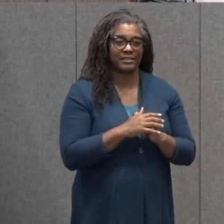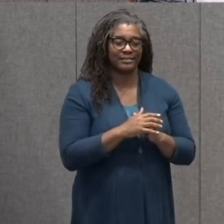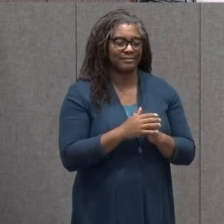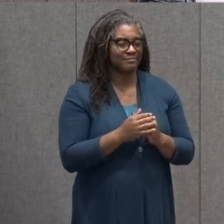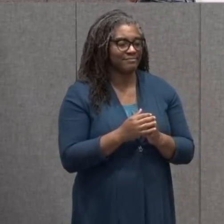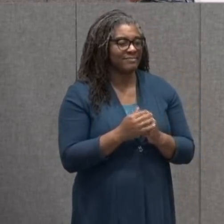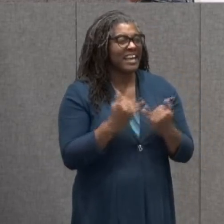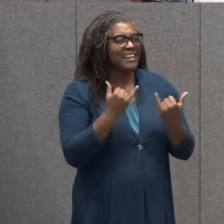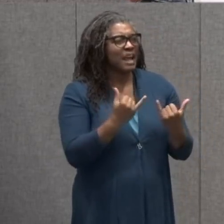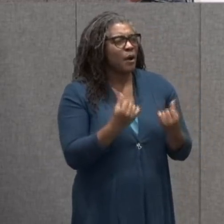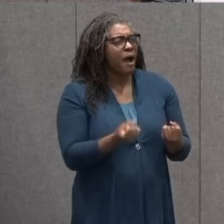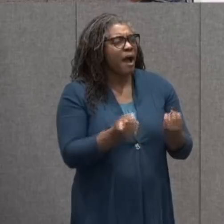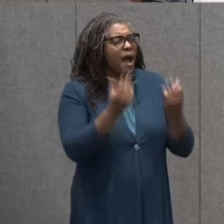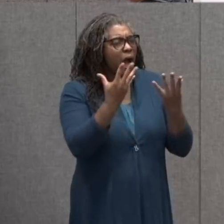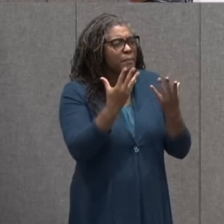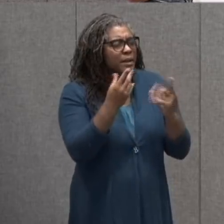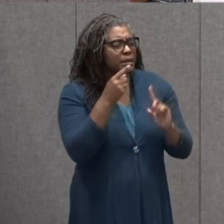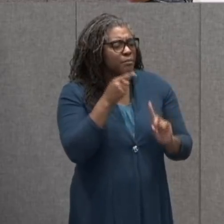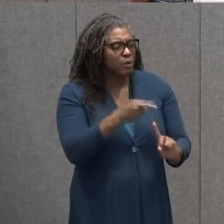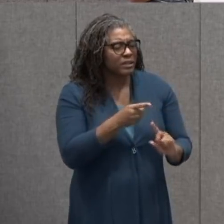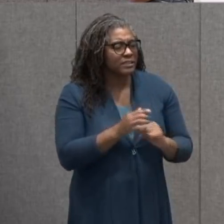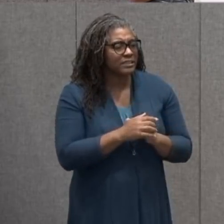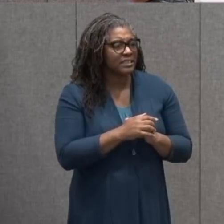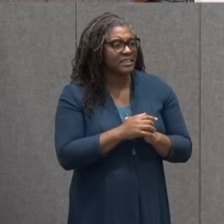the numbers above it as we count so you can see.